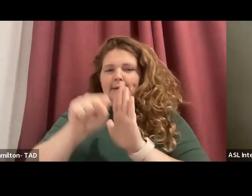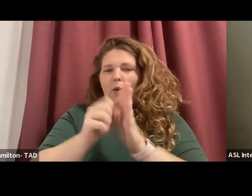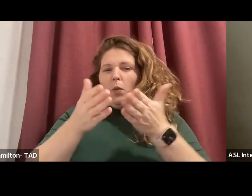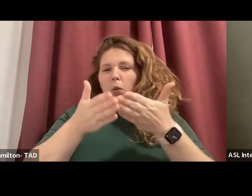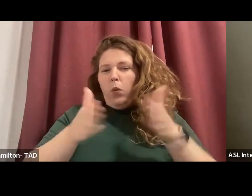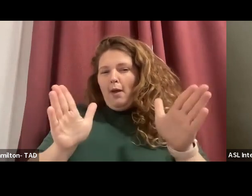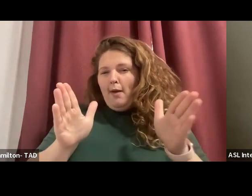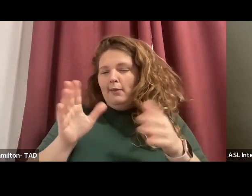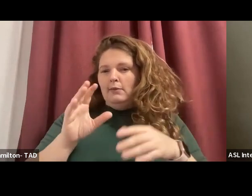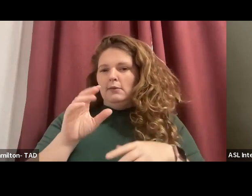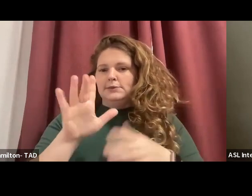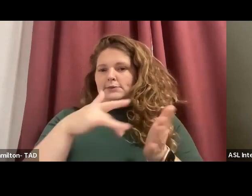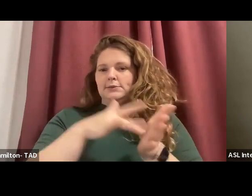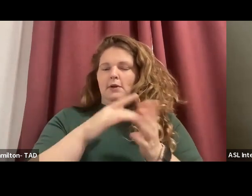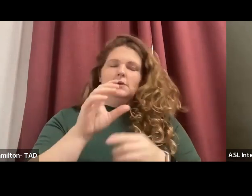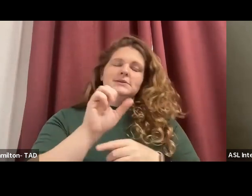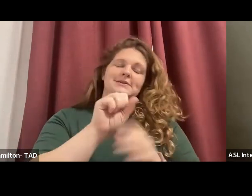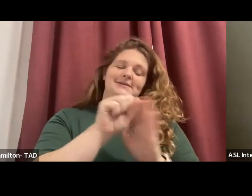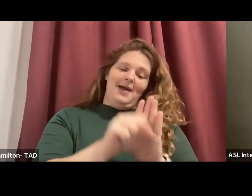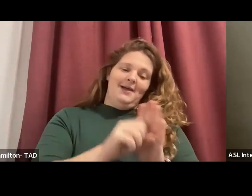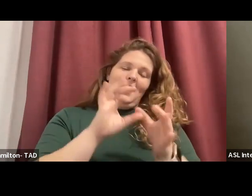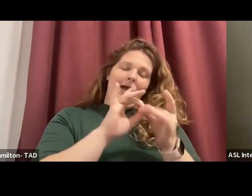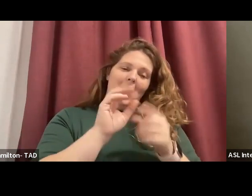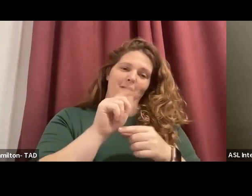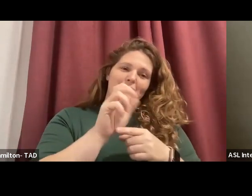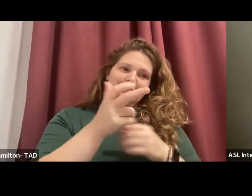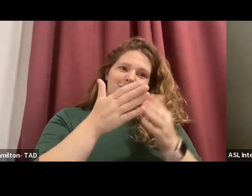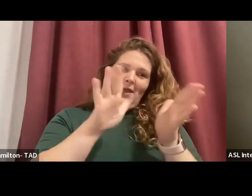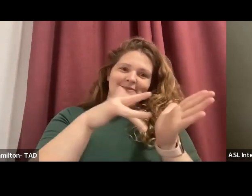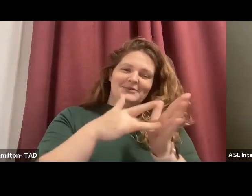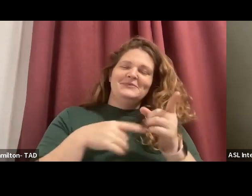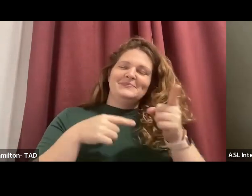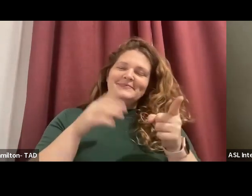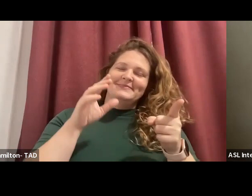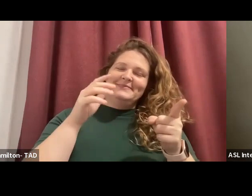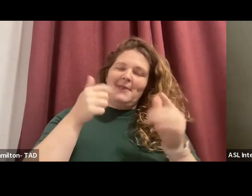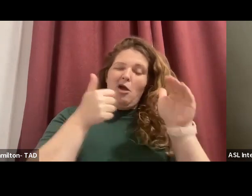system so we need to make sure that Texas early childhood intervention,